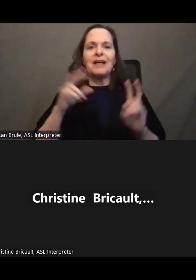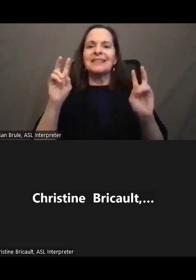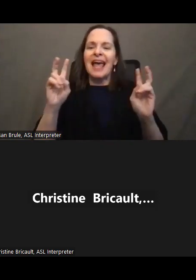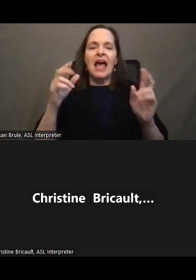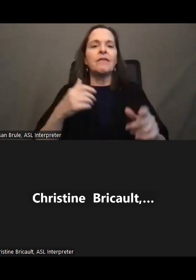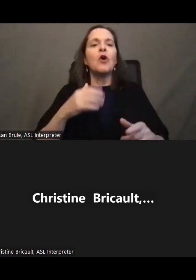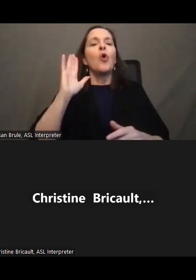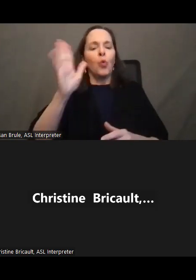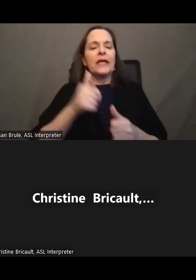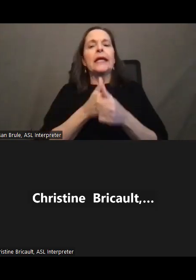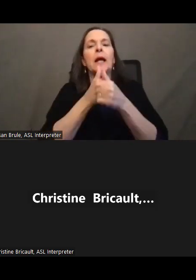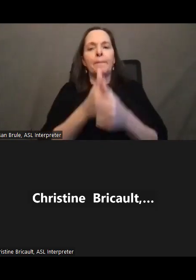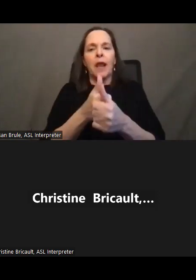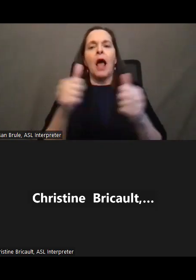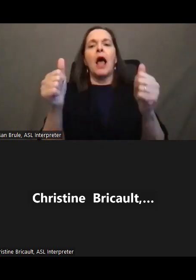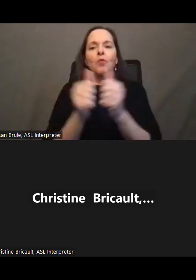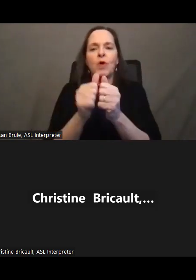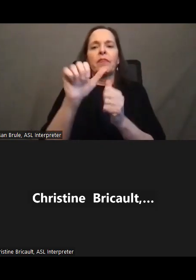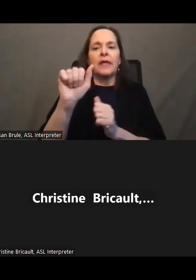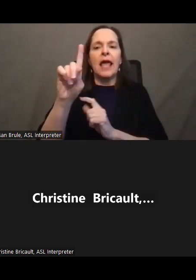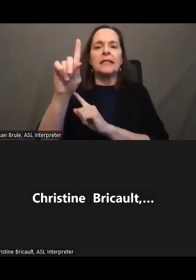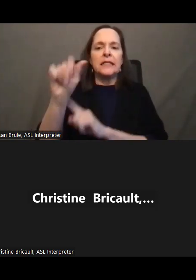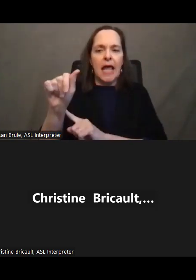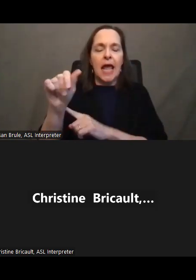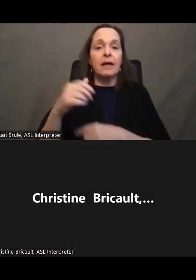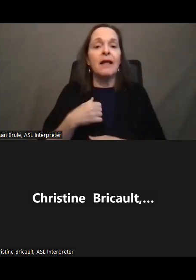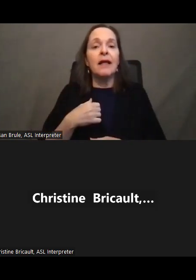It's required by the ADA. It's also really good practice,